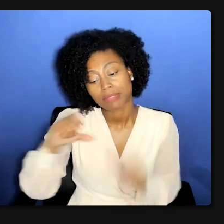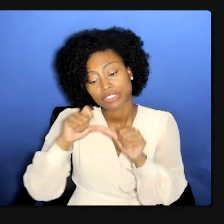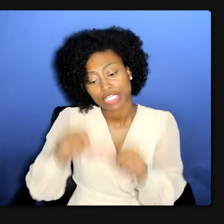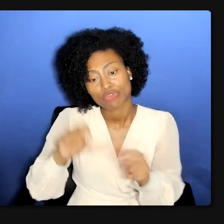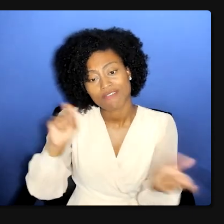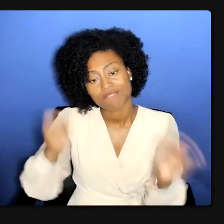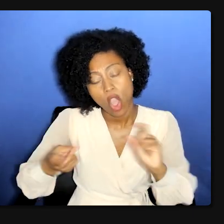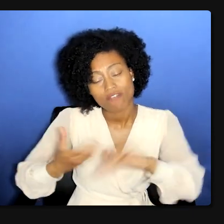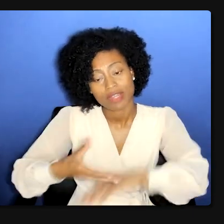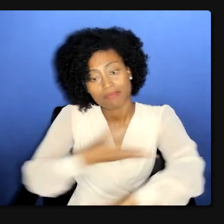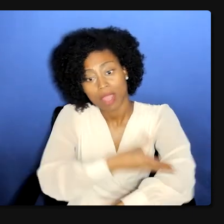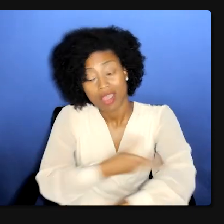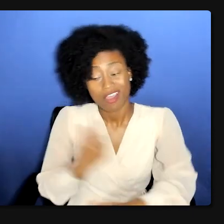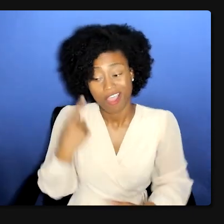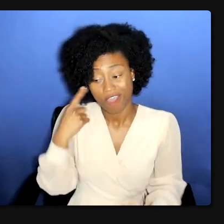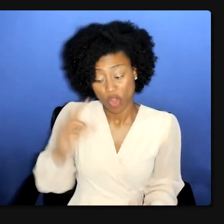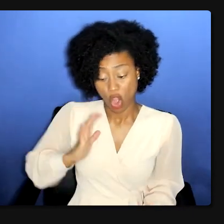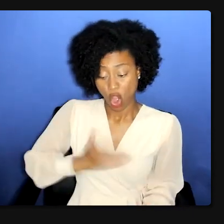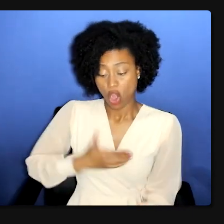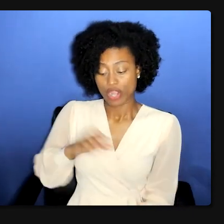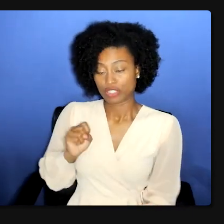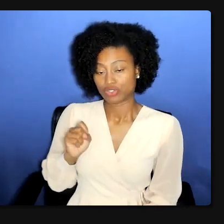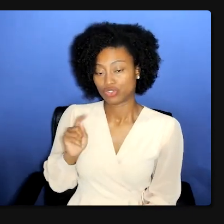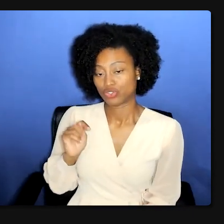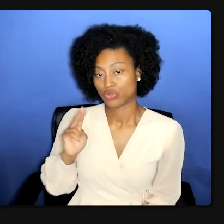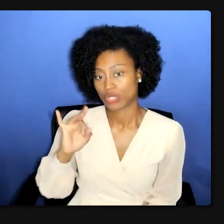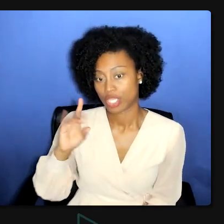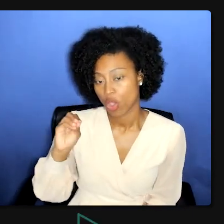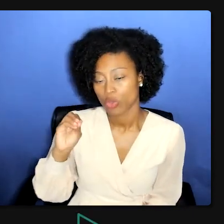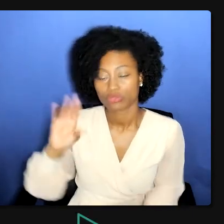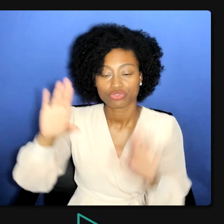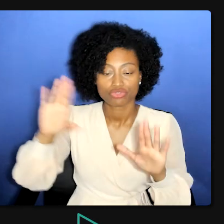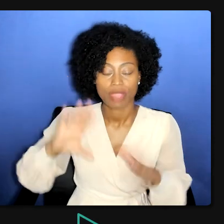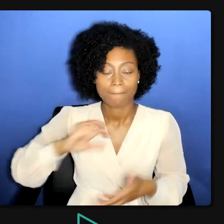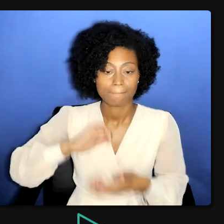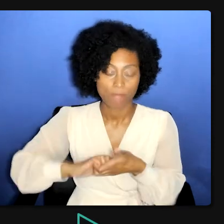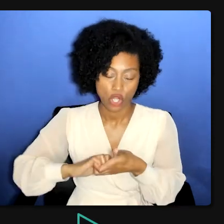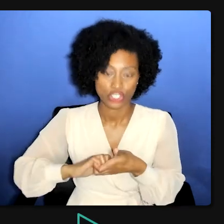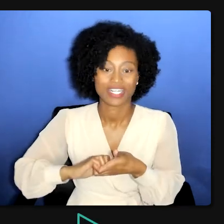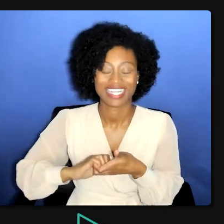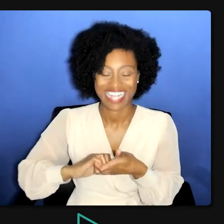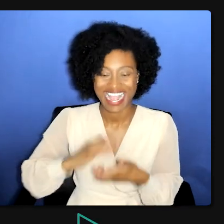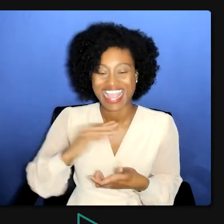It continues to improve and for a studio like us, it's been, they've been really good partners